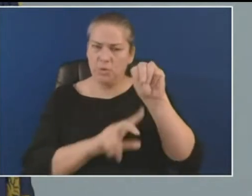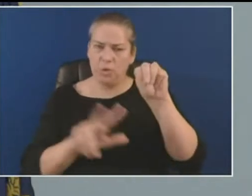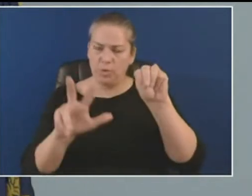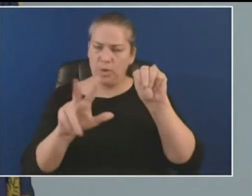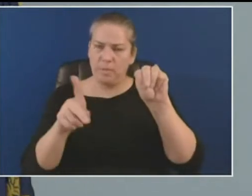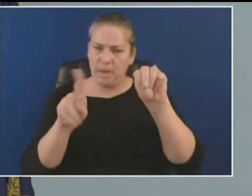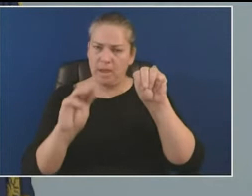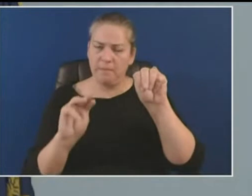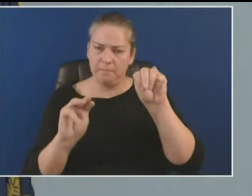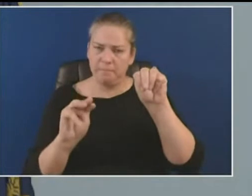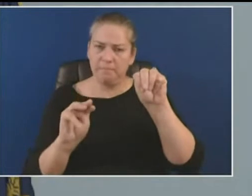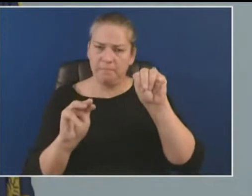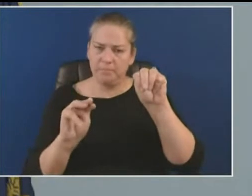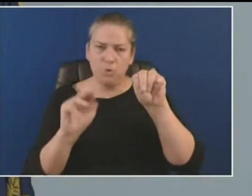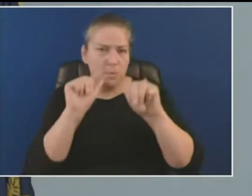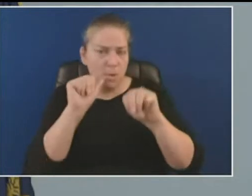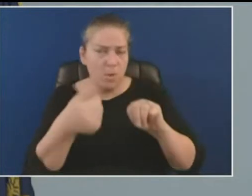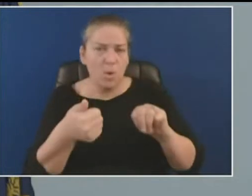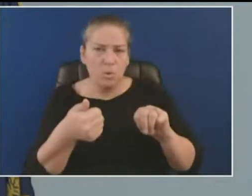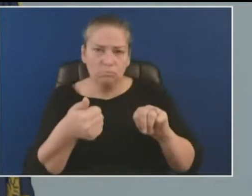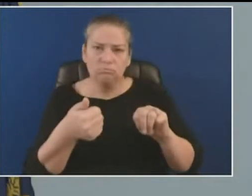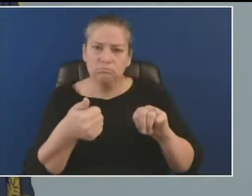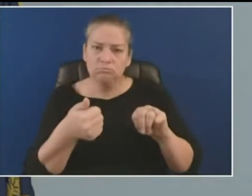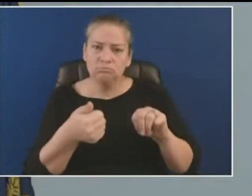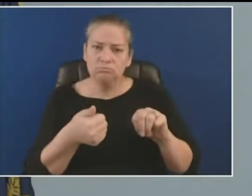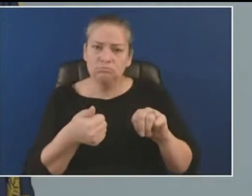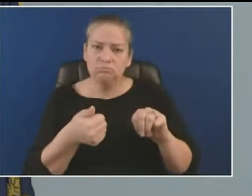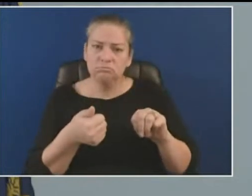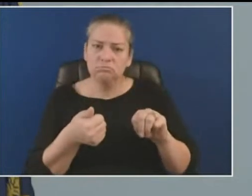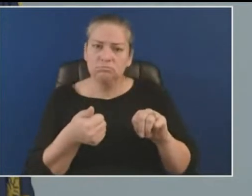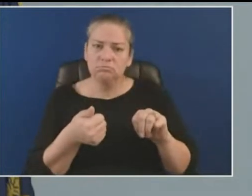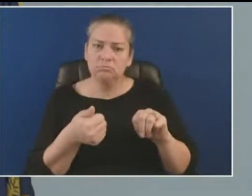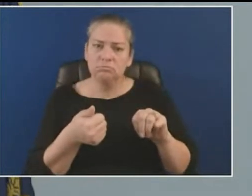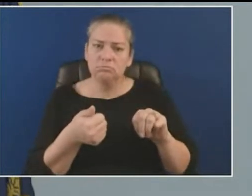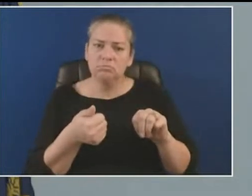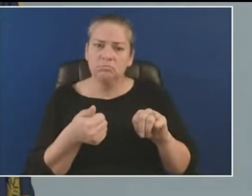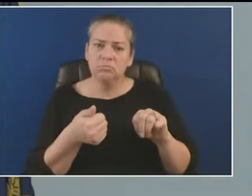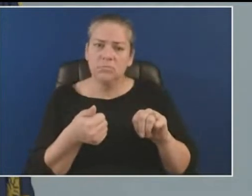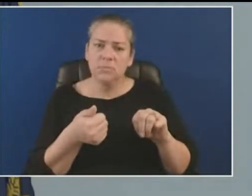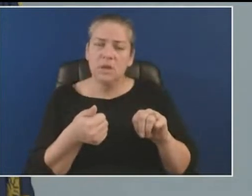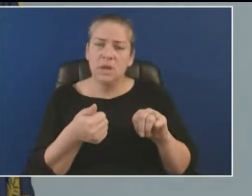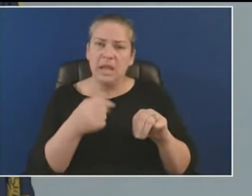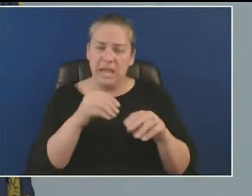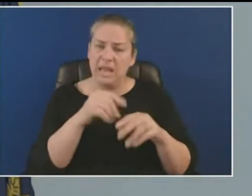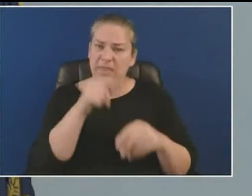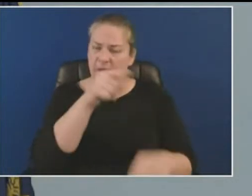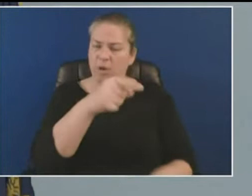Tomorrow. At. Think it greenview. Will post this online exactly